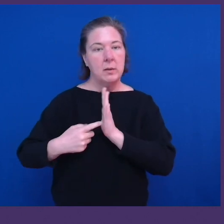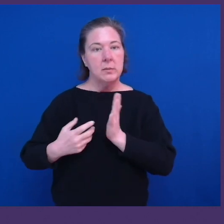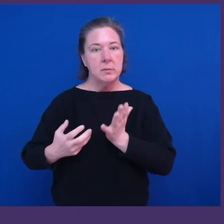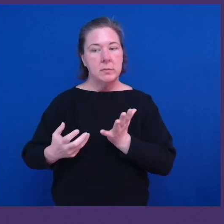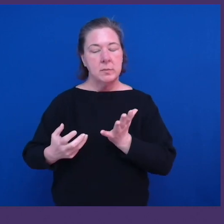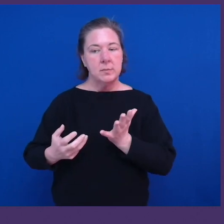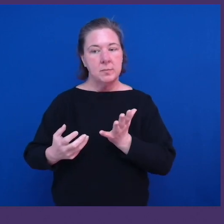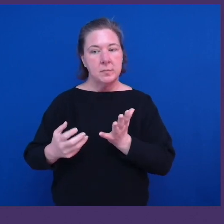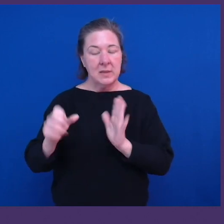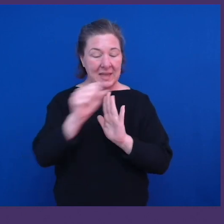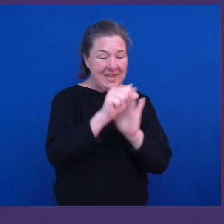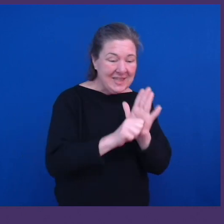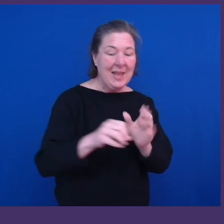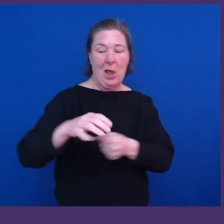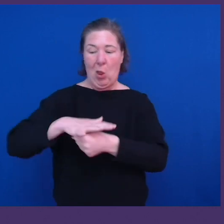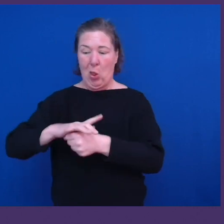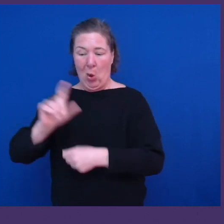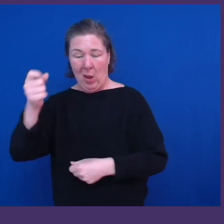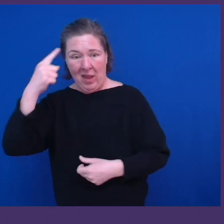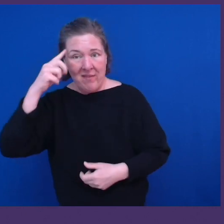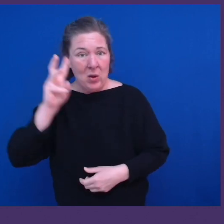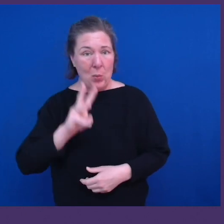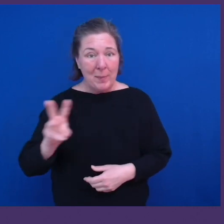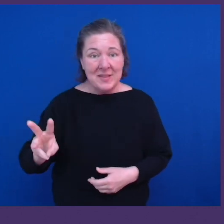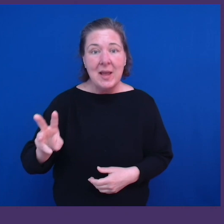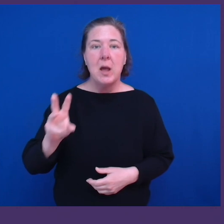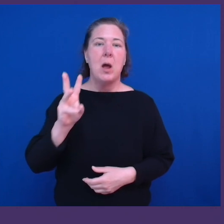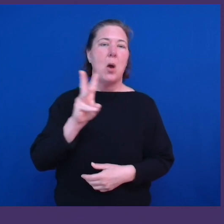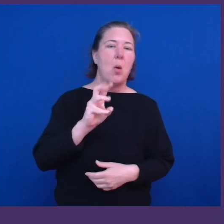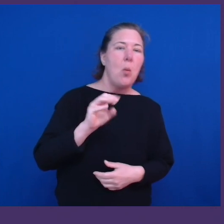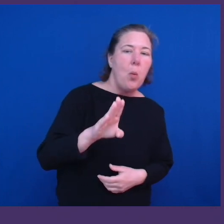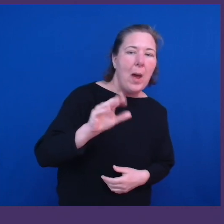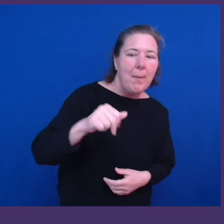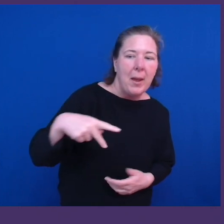and local government websites and web applications comply